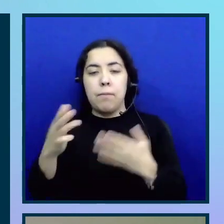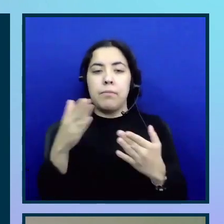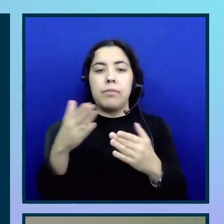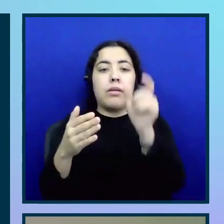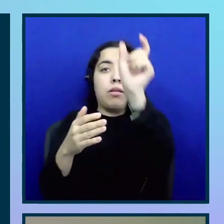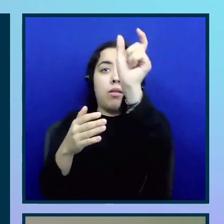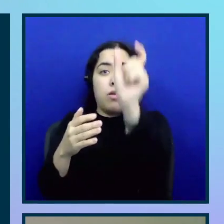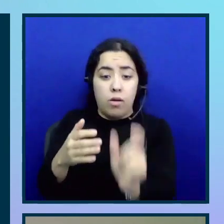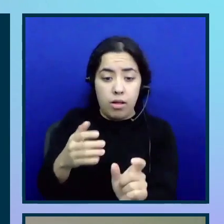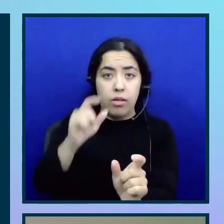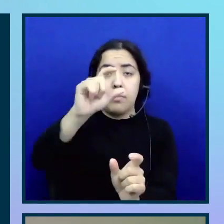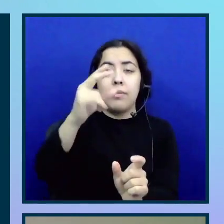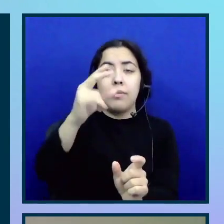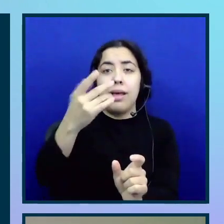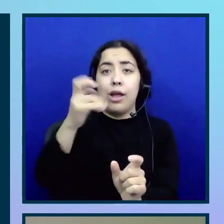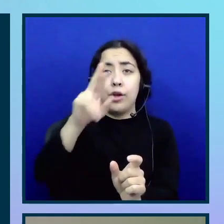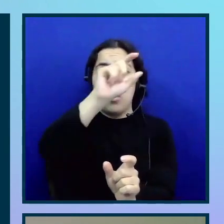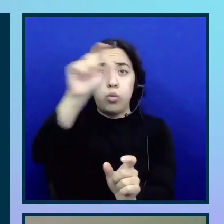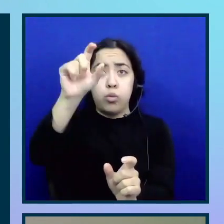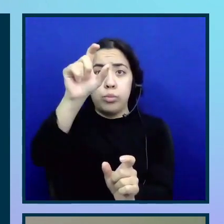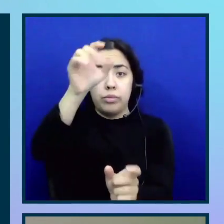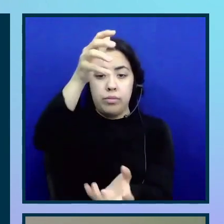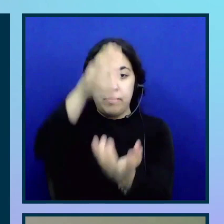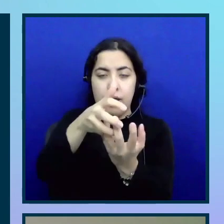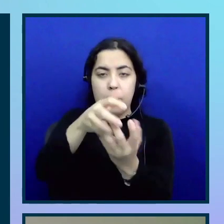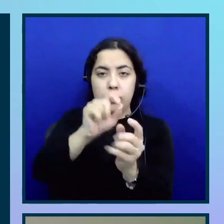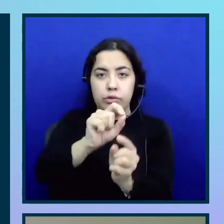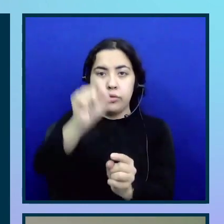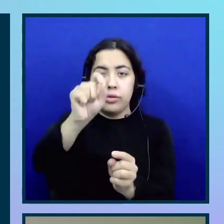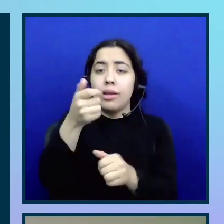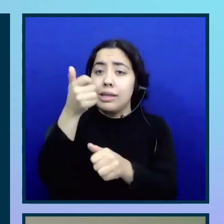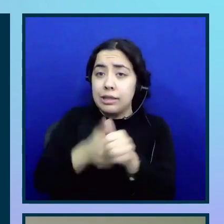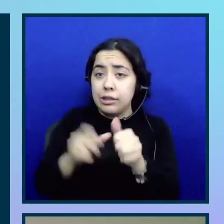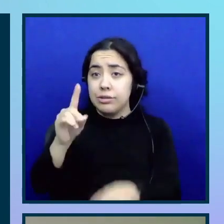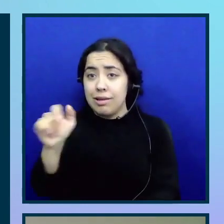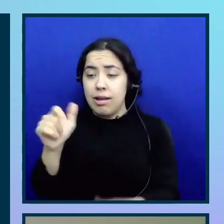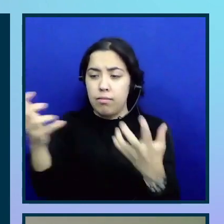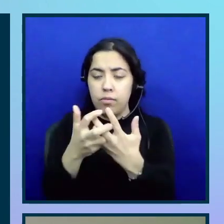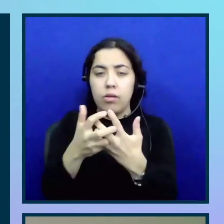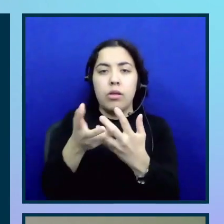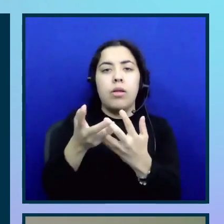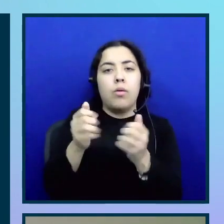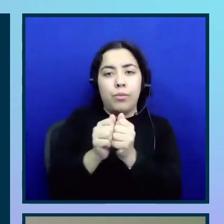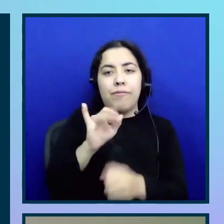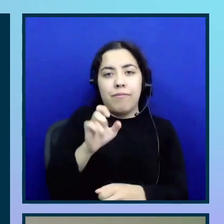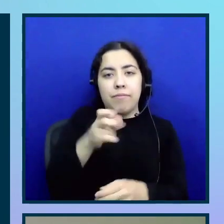because that makes sense as you're moving through every piece of data is related to the file name. So if you name the check box, the file name,